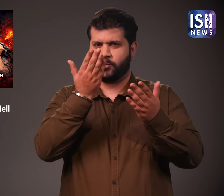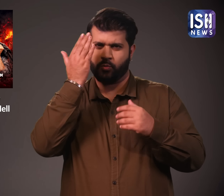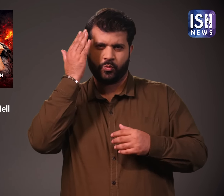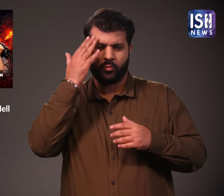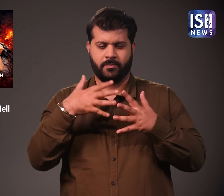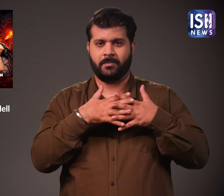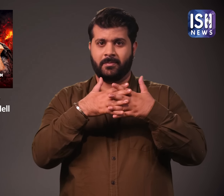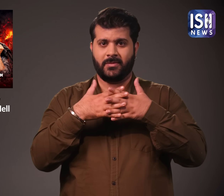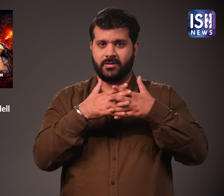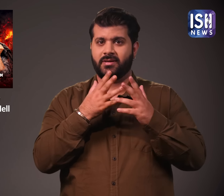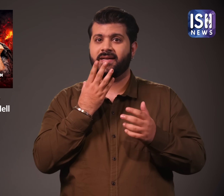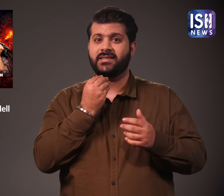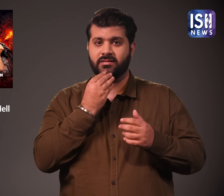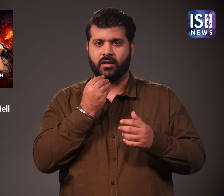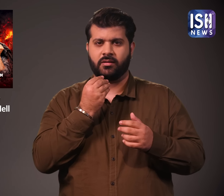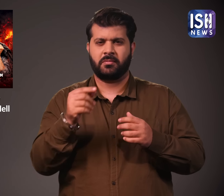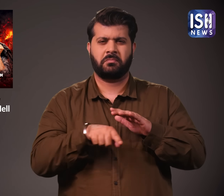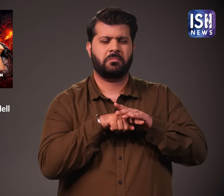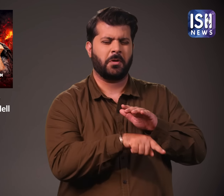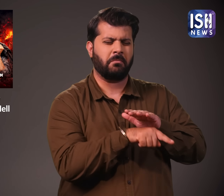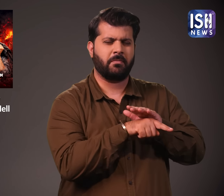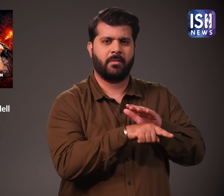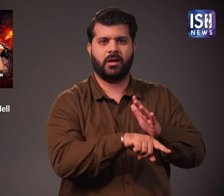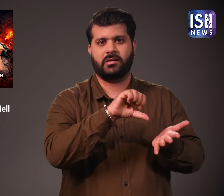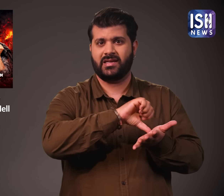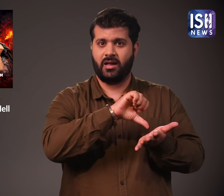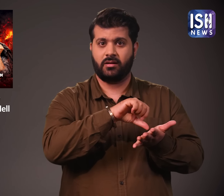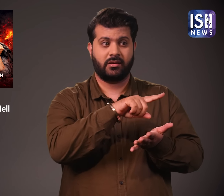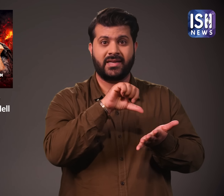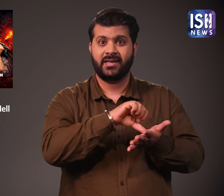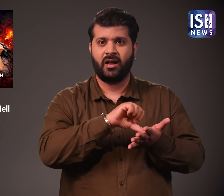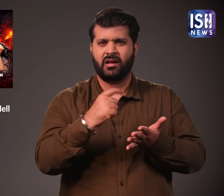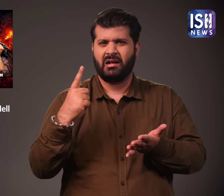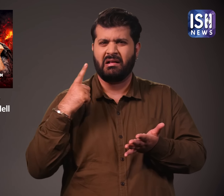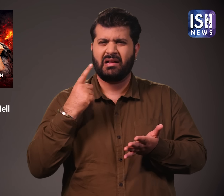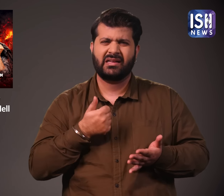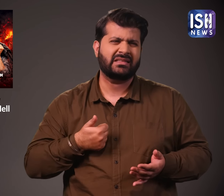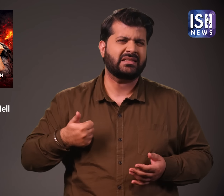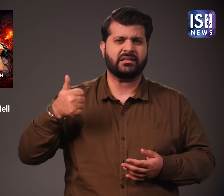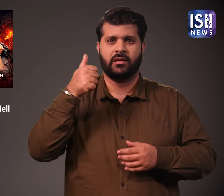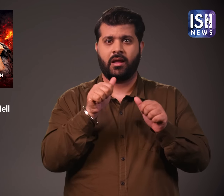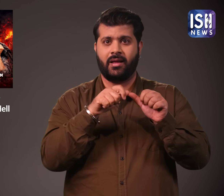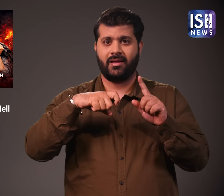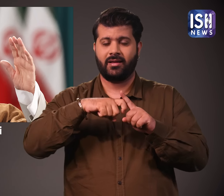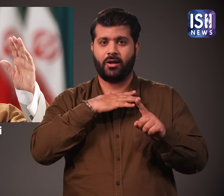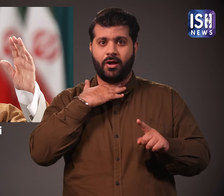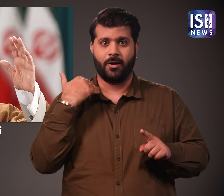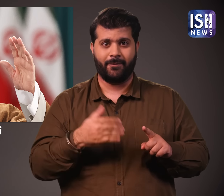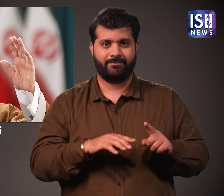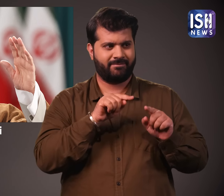As you already know, the U.S. and Israel attacked Iran, killing Iran’s Supreme Leader, Ayatollah Ali Khamenei.